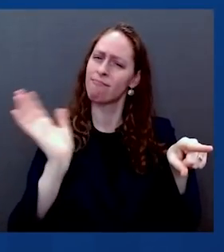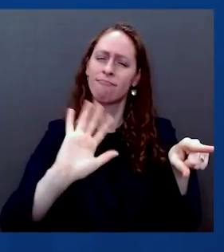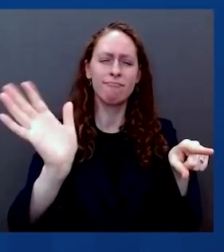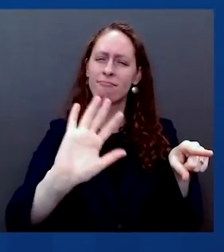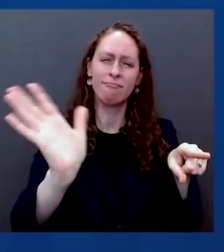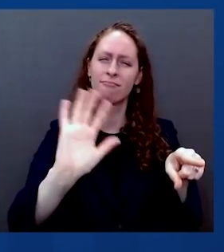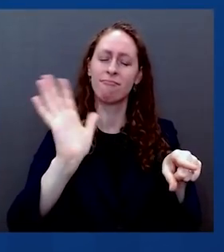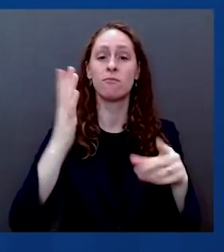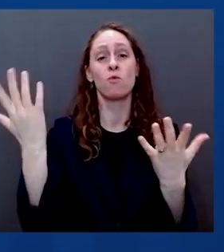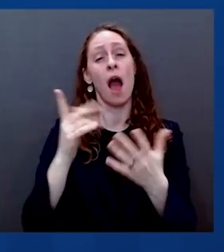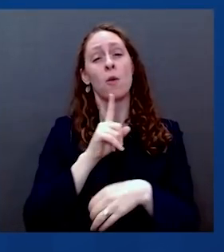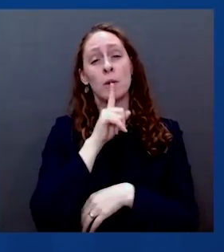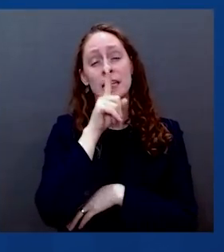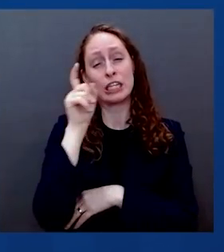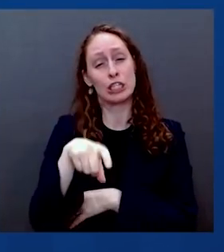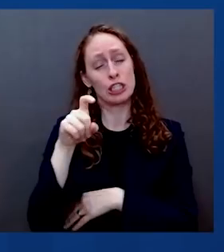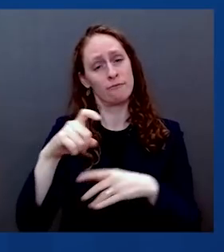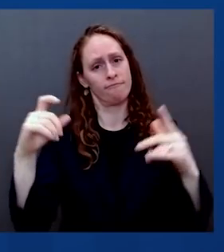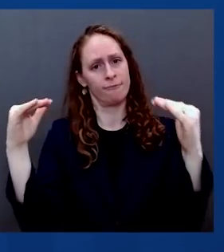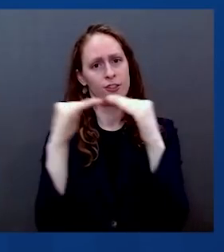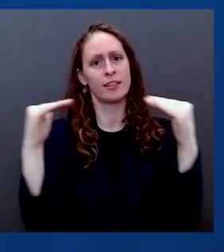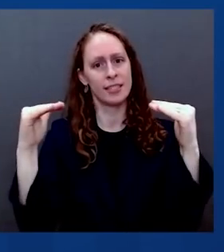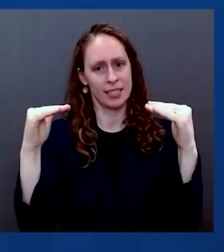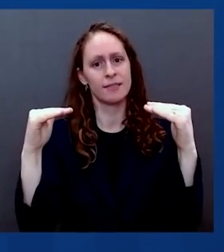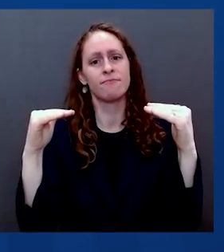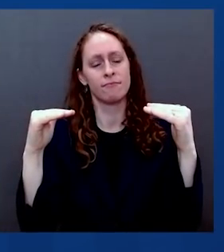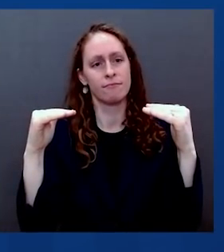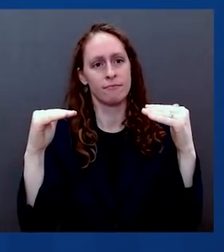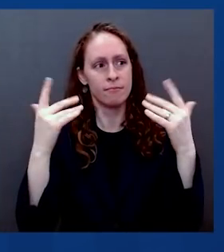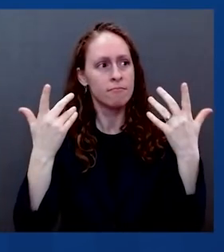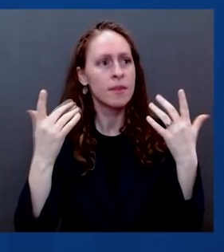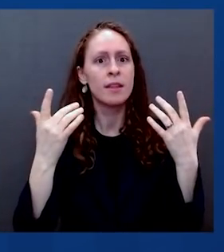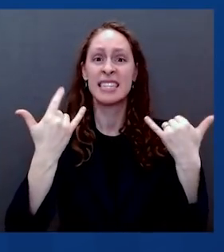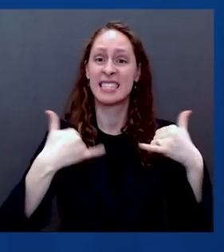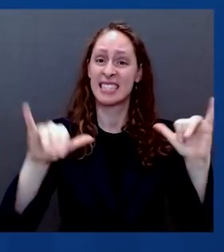we have seen so many anti voter laws that there is a danger